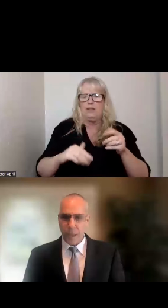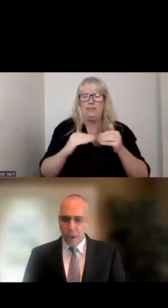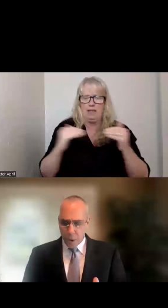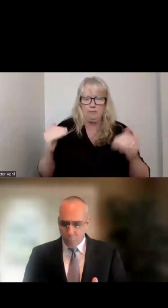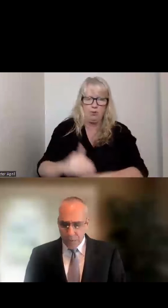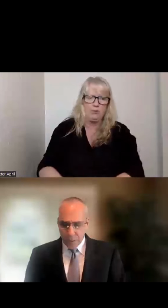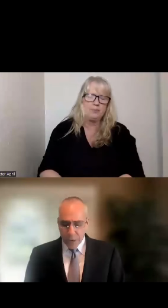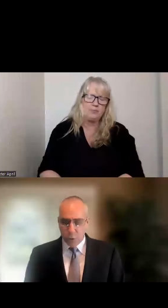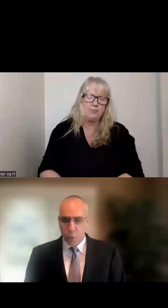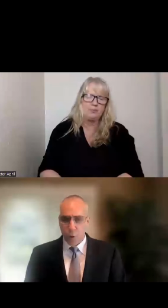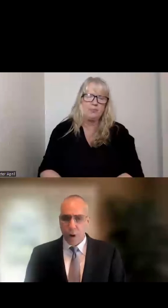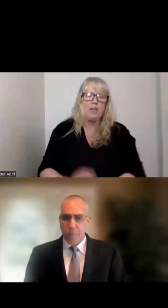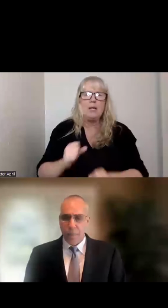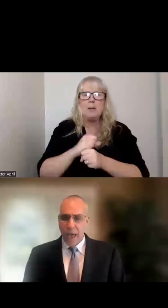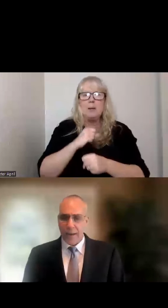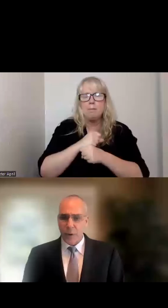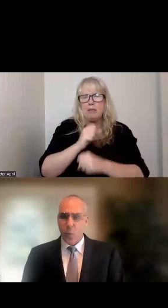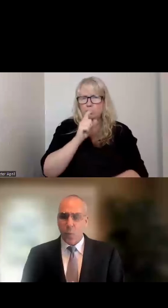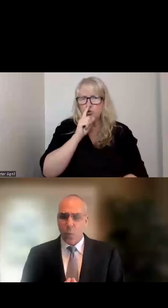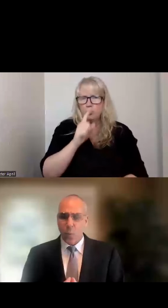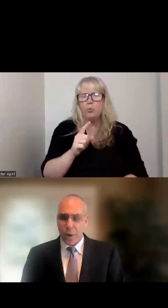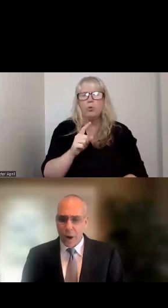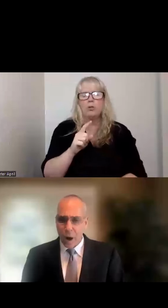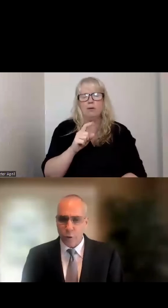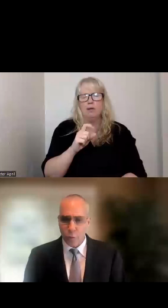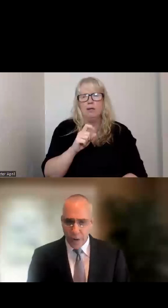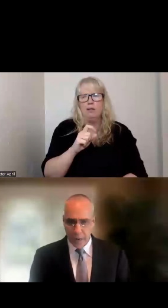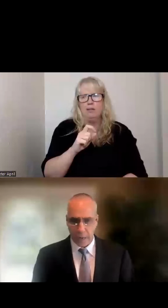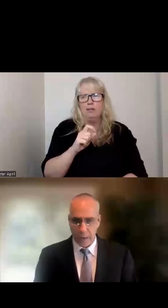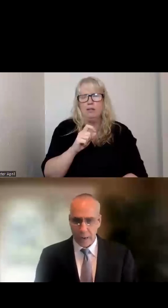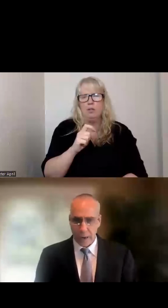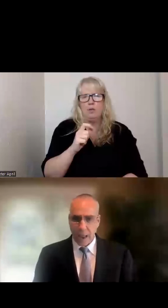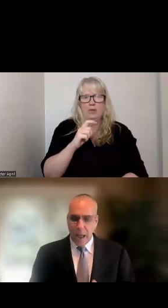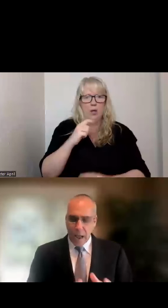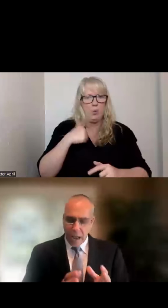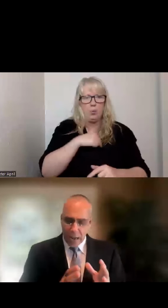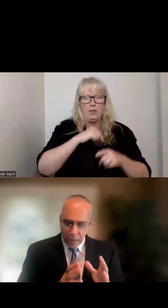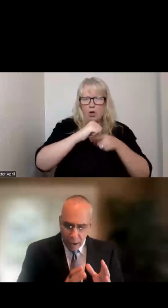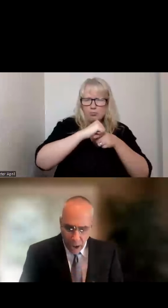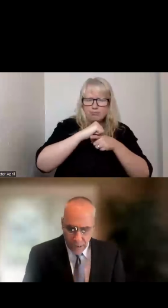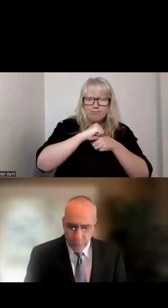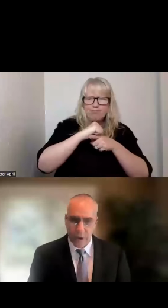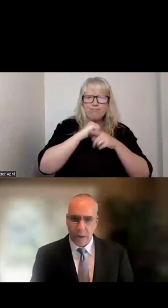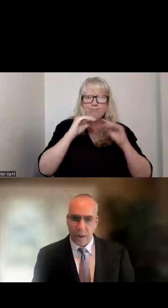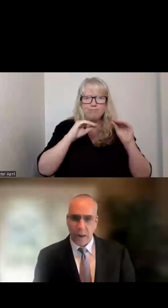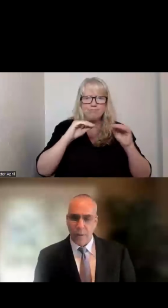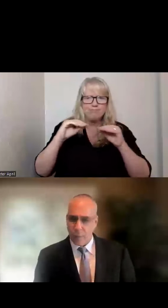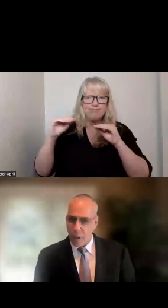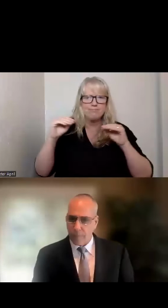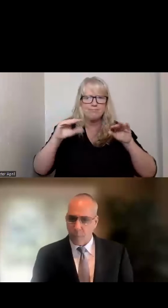WE NEED TO MAKE SURE THAT WE ARE TRAINING A CODRE OF LAW